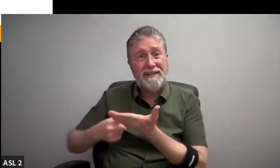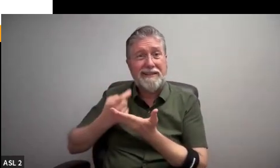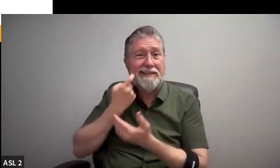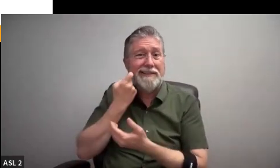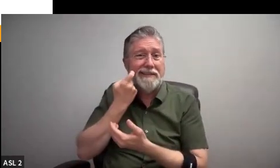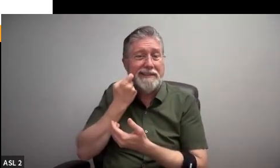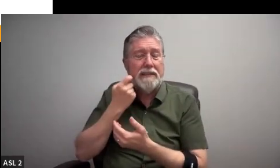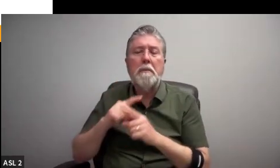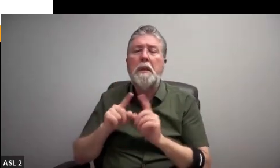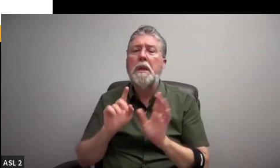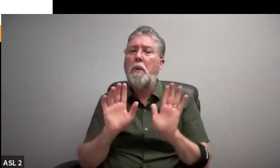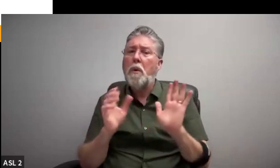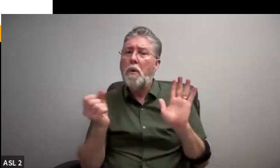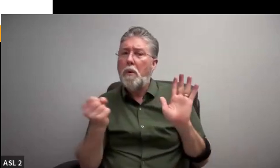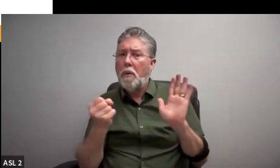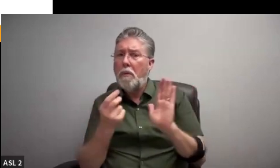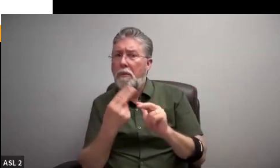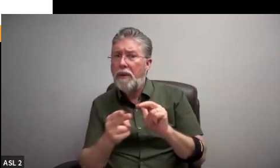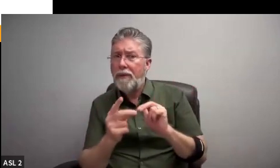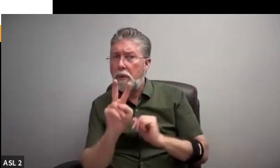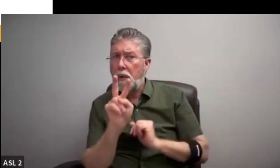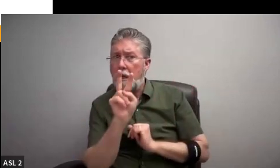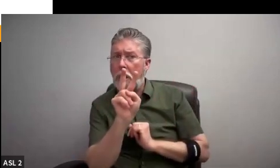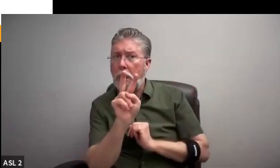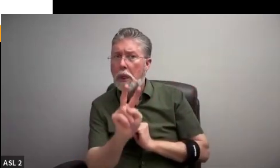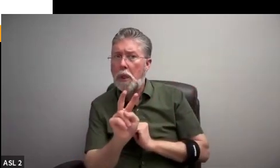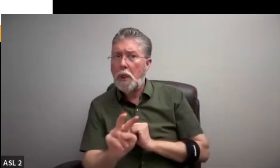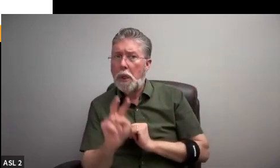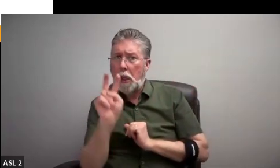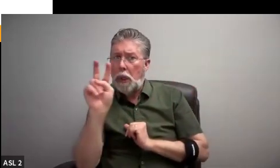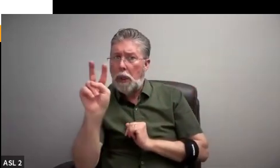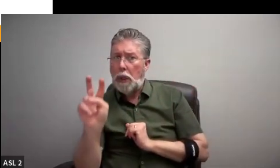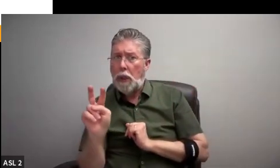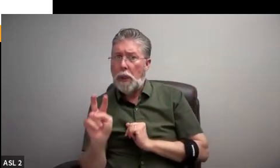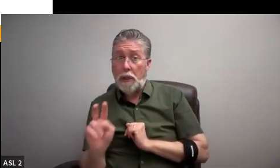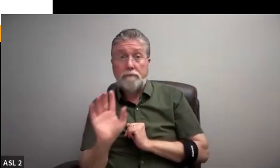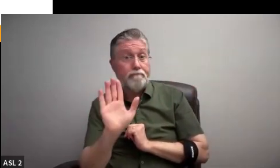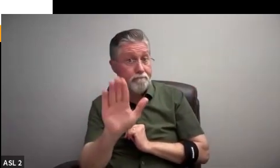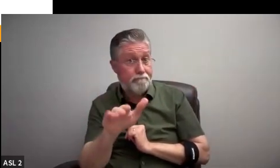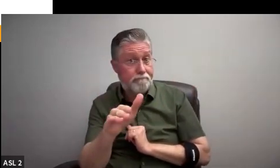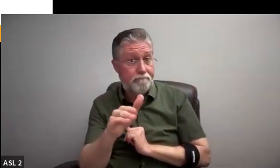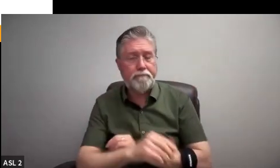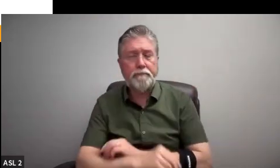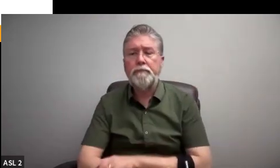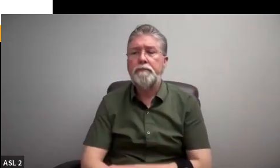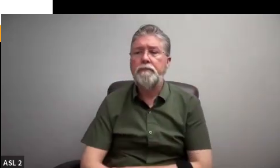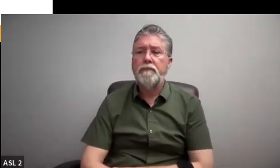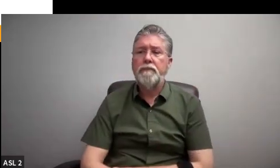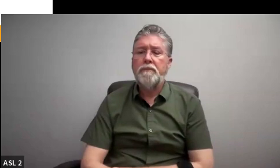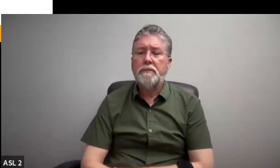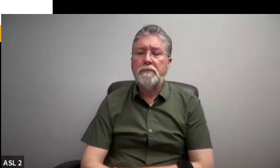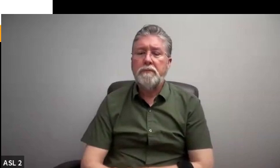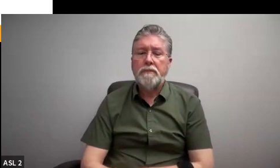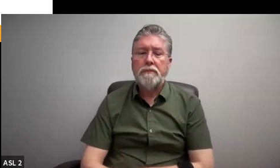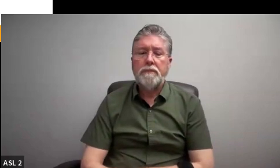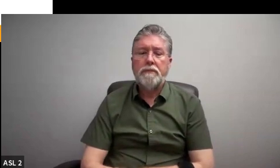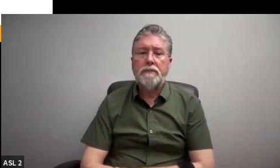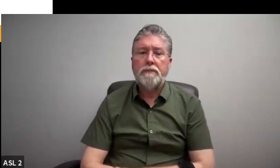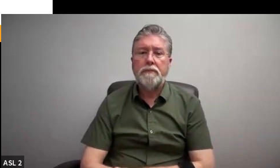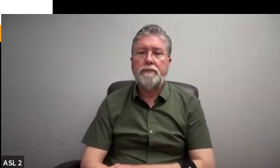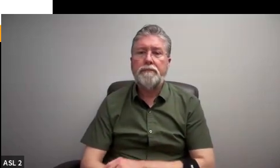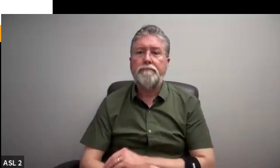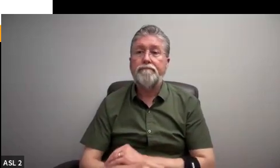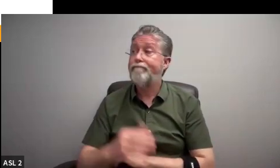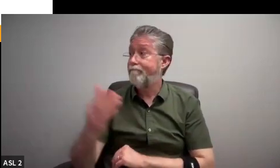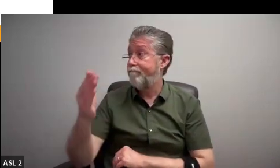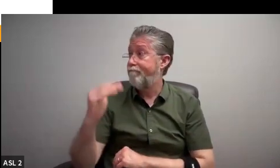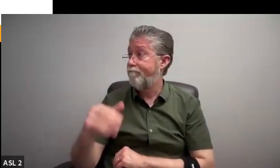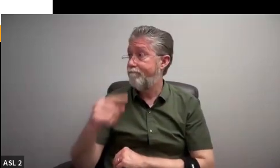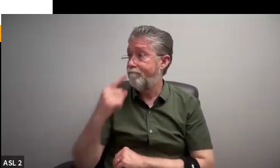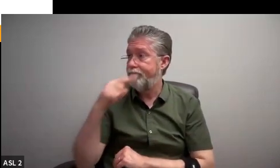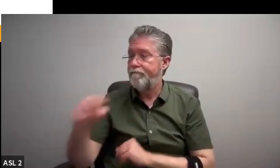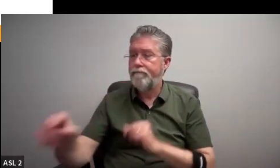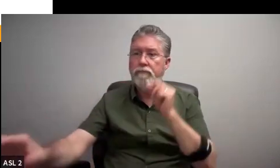pause for a second so you can take a look there at that slide. Okay, we can go on to the next slide.